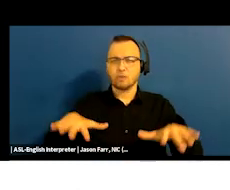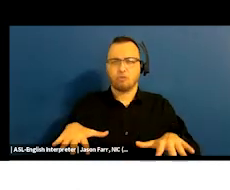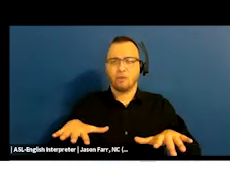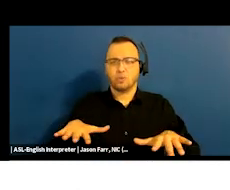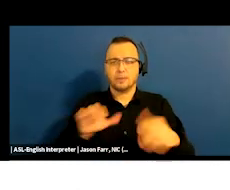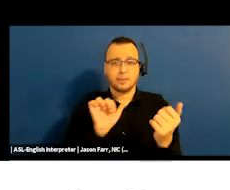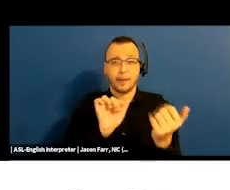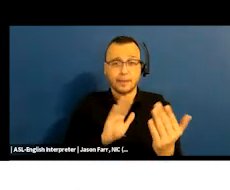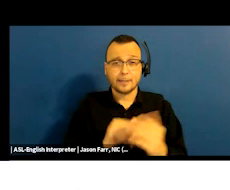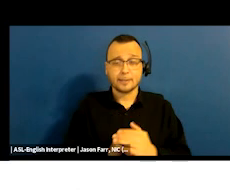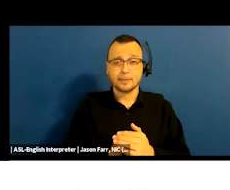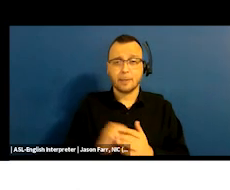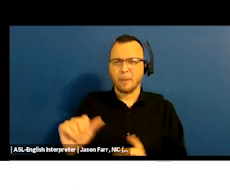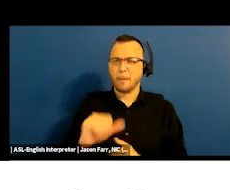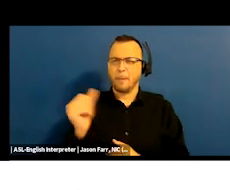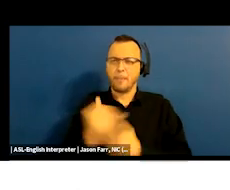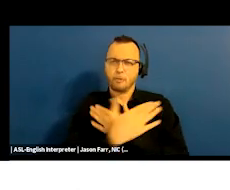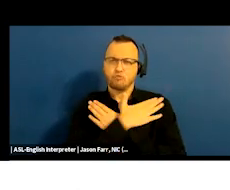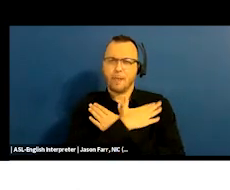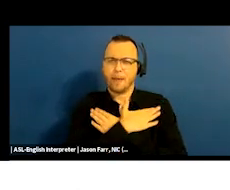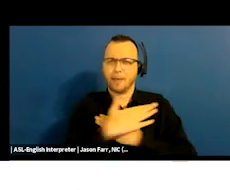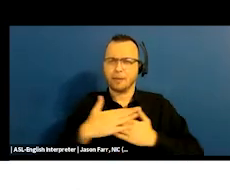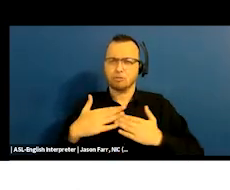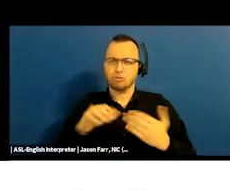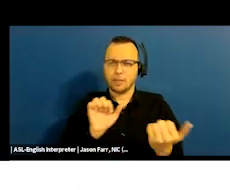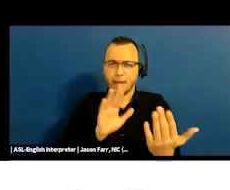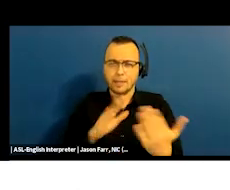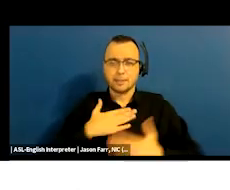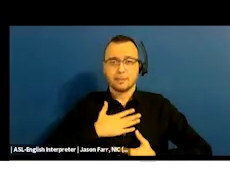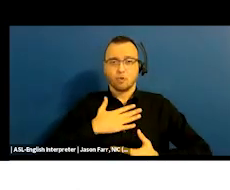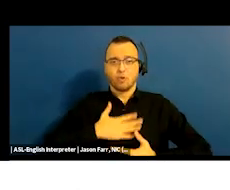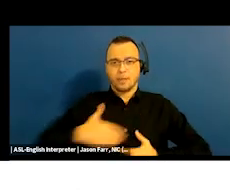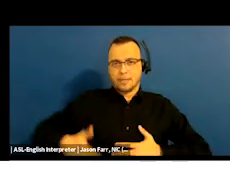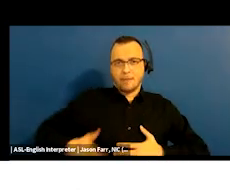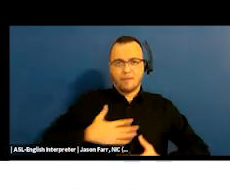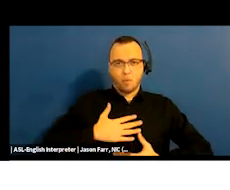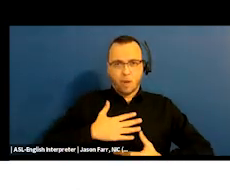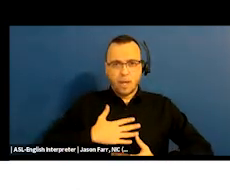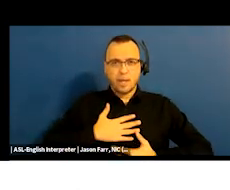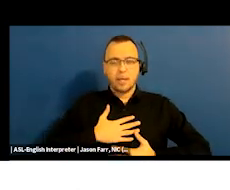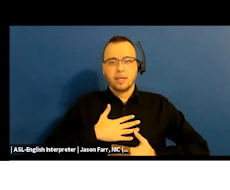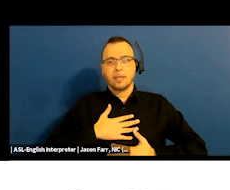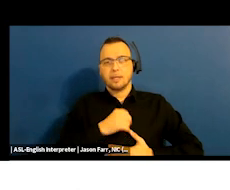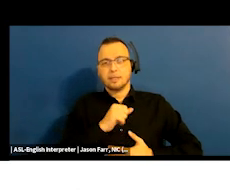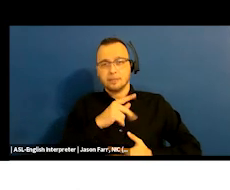focused around activity or body movement, the way in which how much we get sleep,